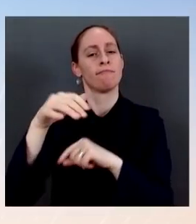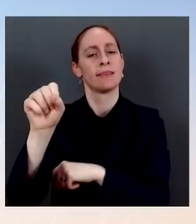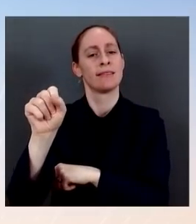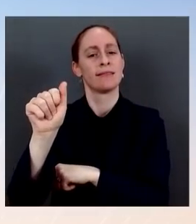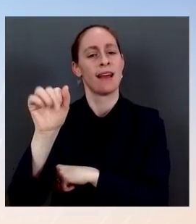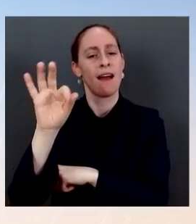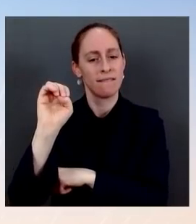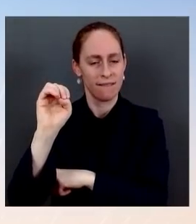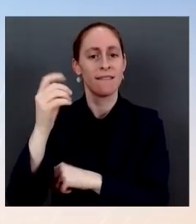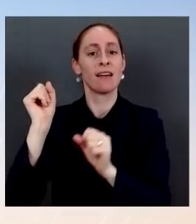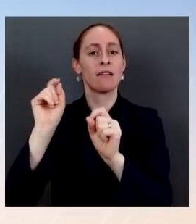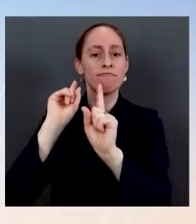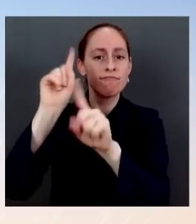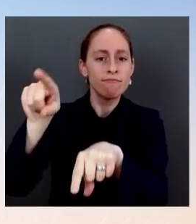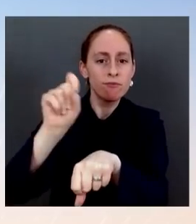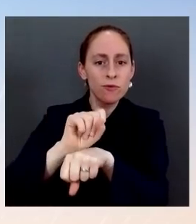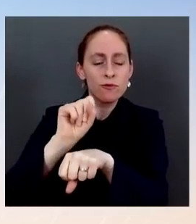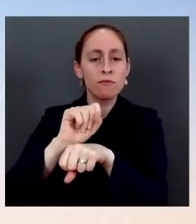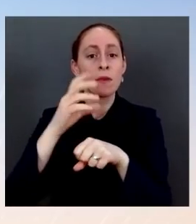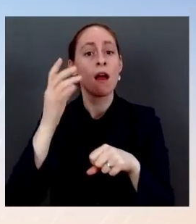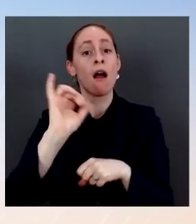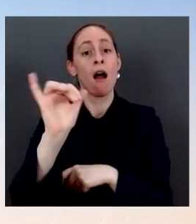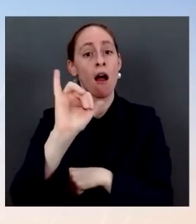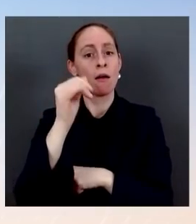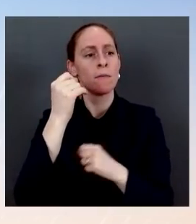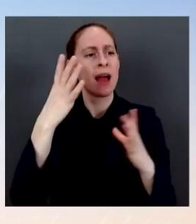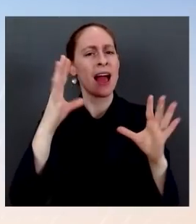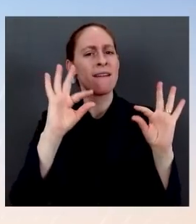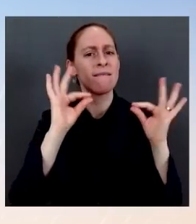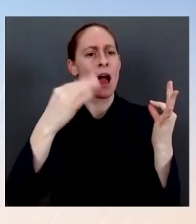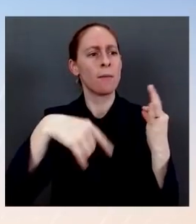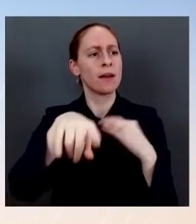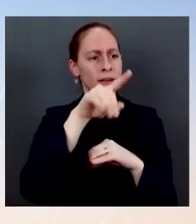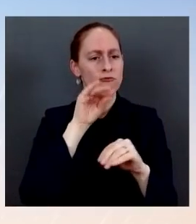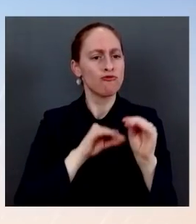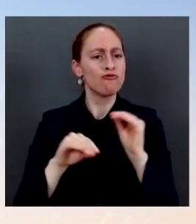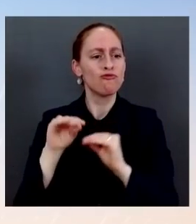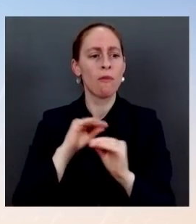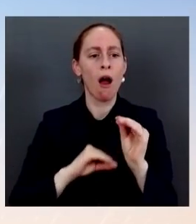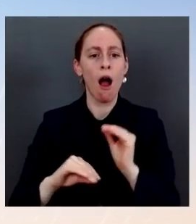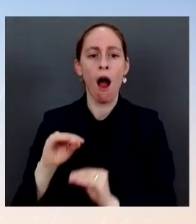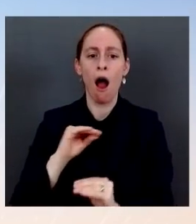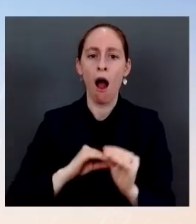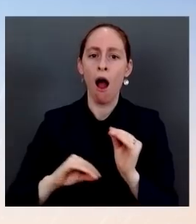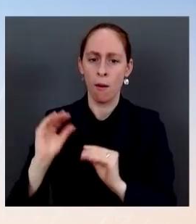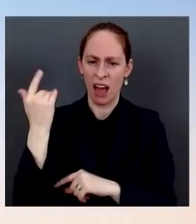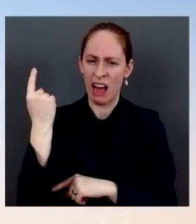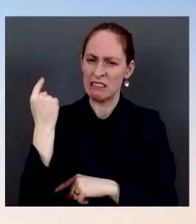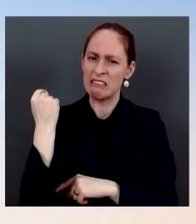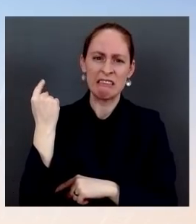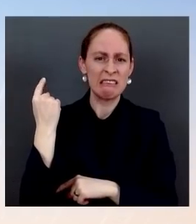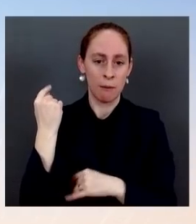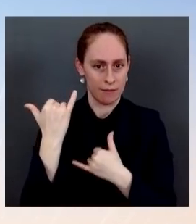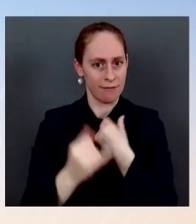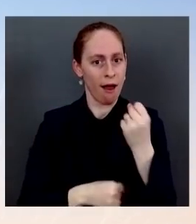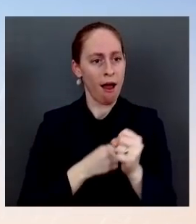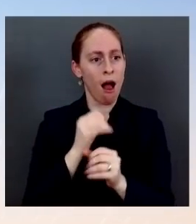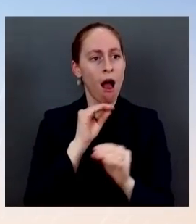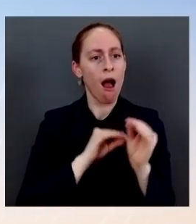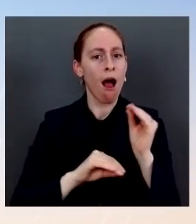than they did last year after accounting for inflation. And we're obviously going to continue to build on this moving forward as well.